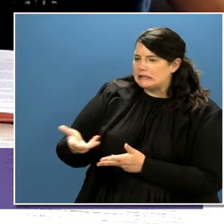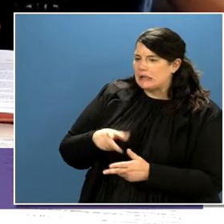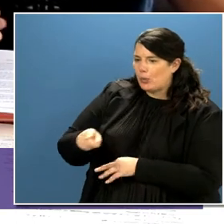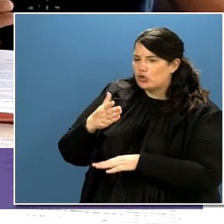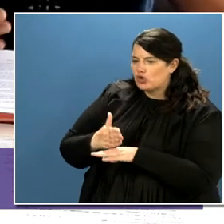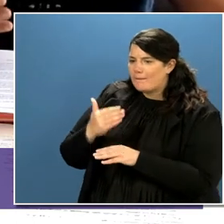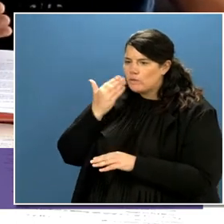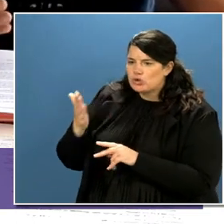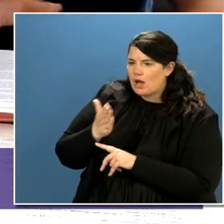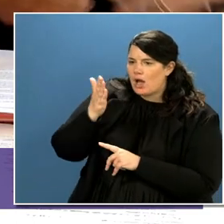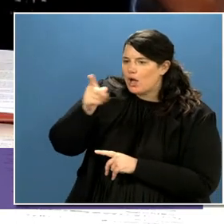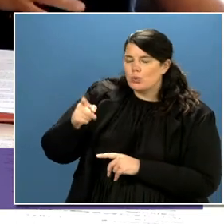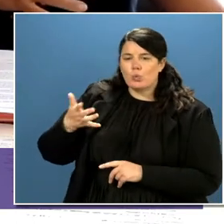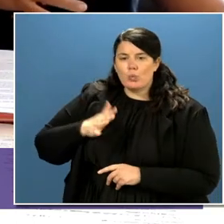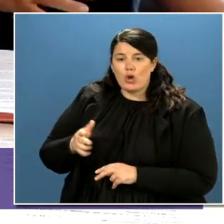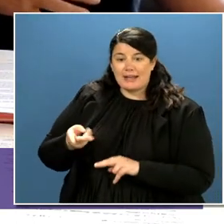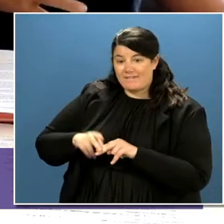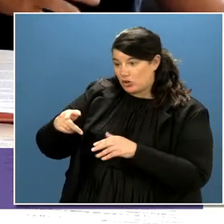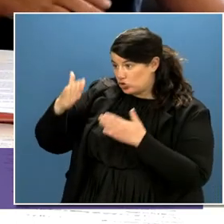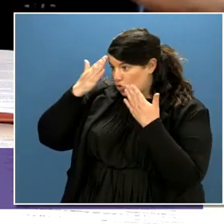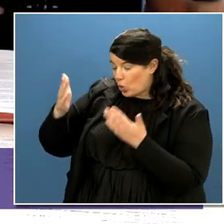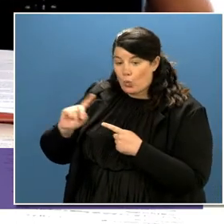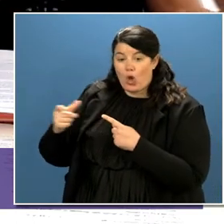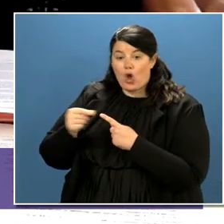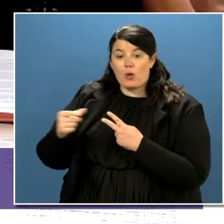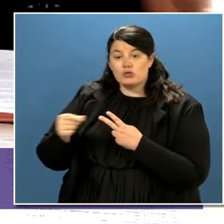and if they don't know, well, here are some options and what could you try.